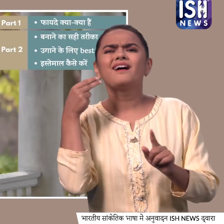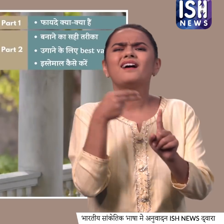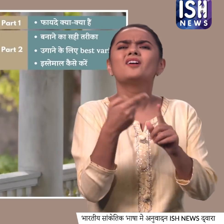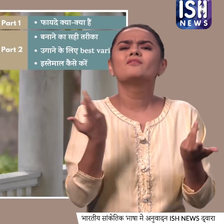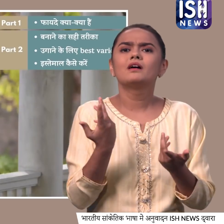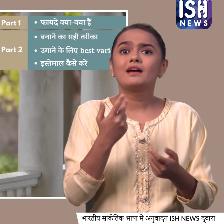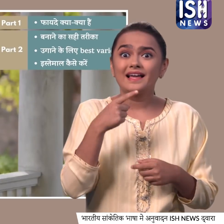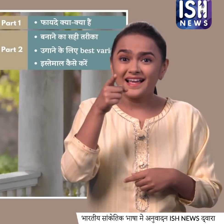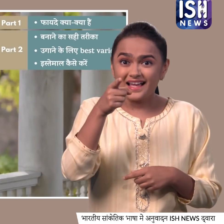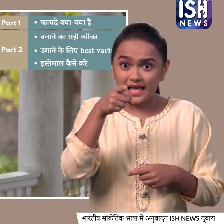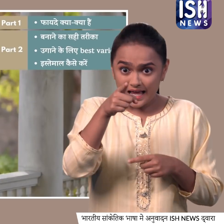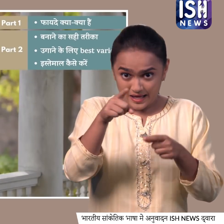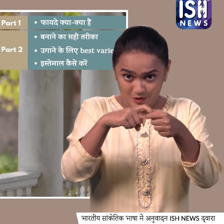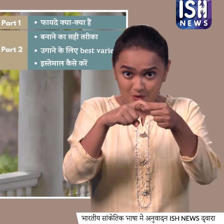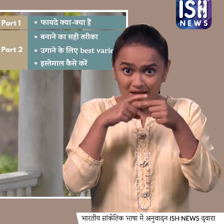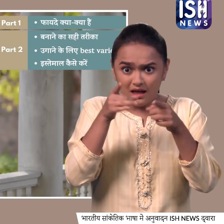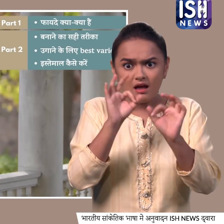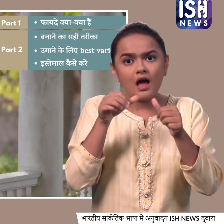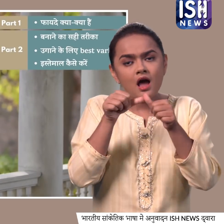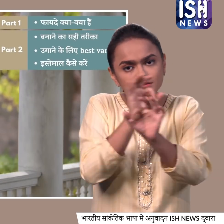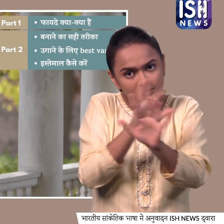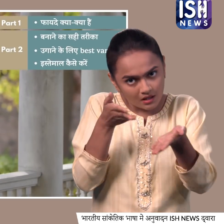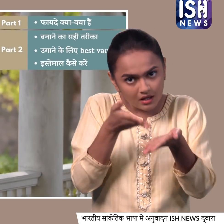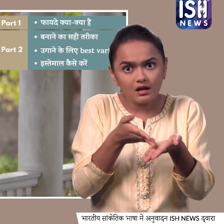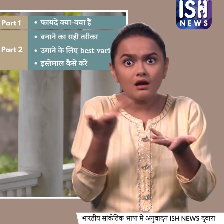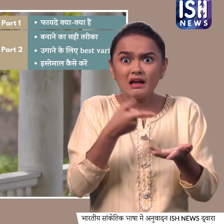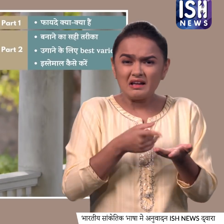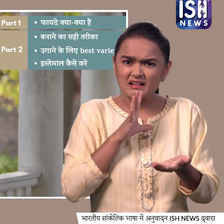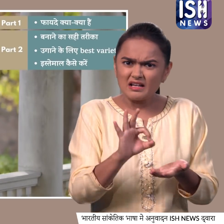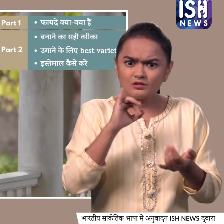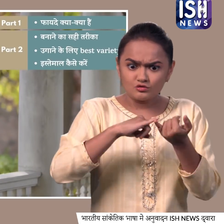The answer is hidden in the name. They are truly SUPER